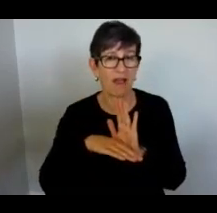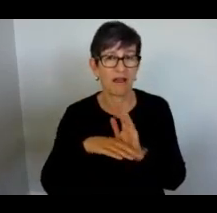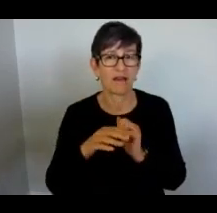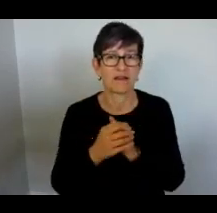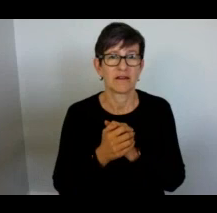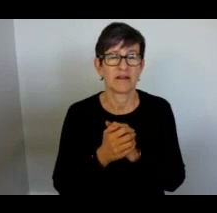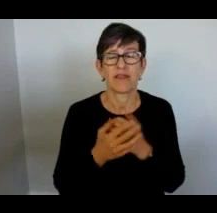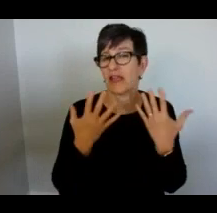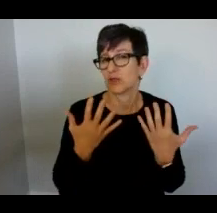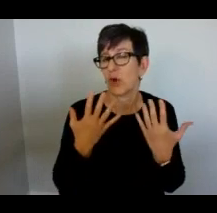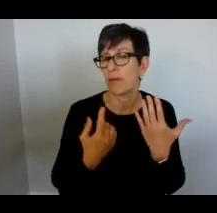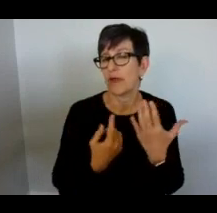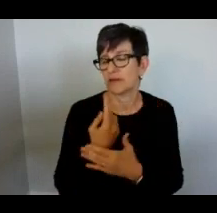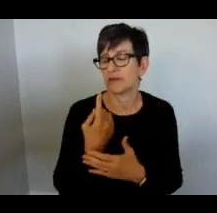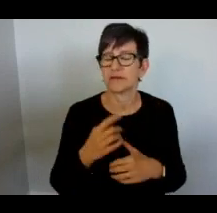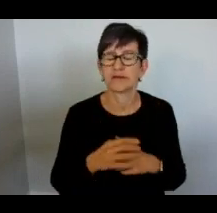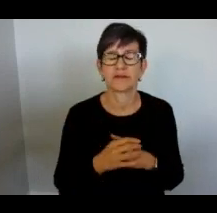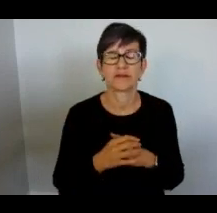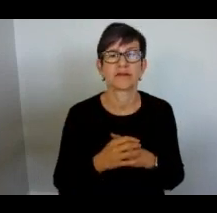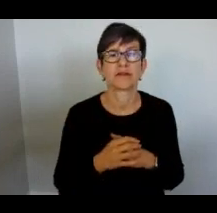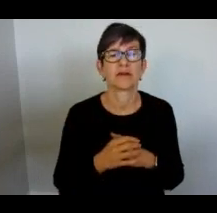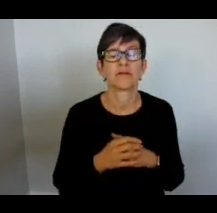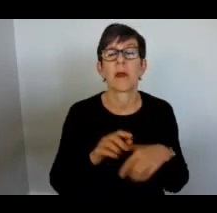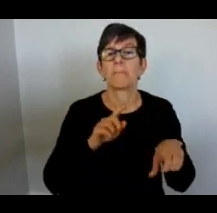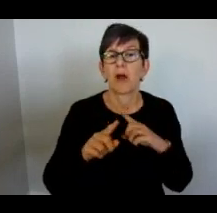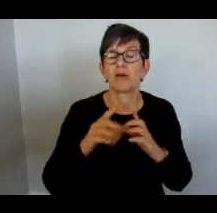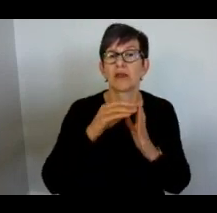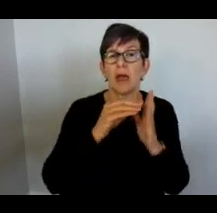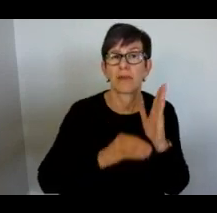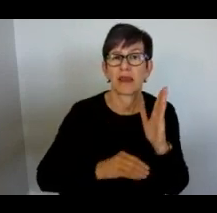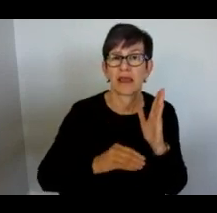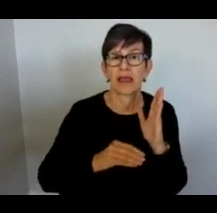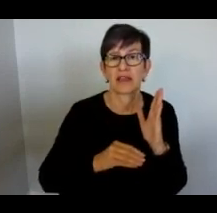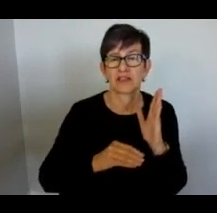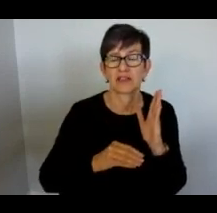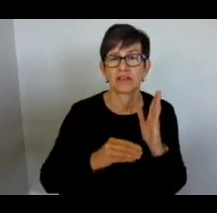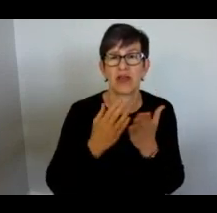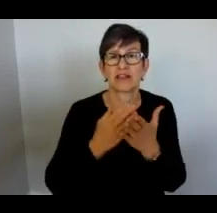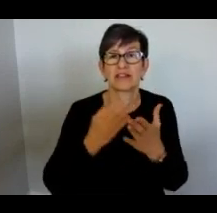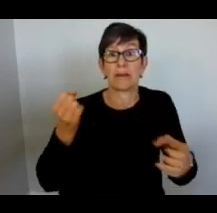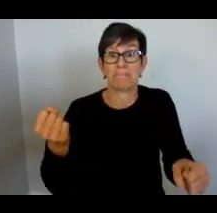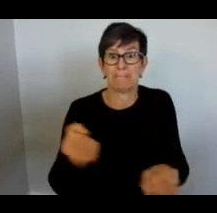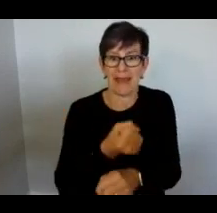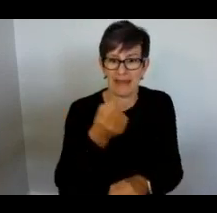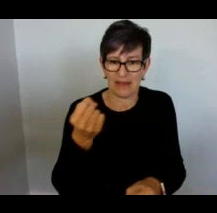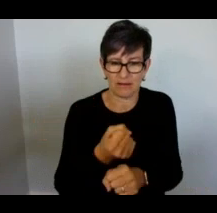but the majority of applications are to make a Child Protection Order. KATHERINE: Thank